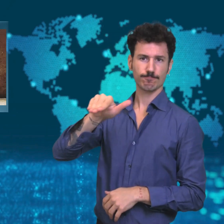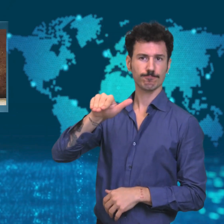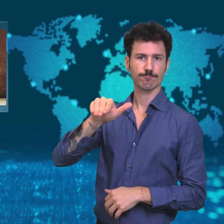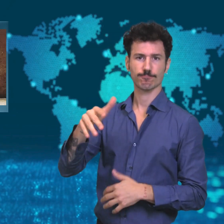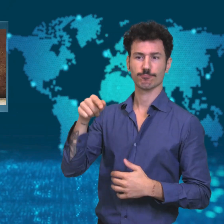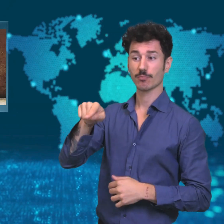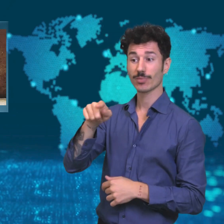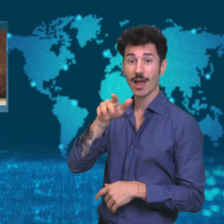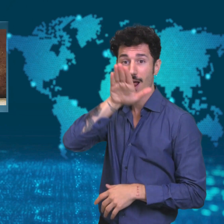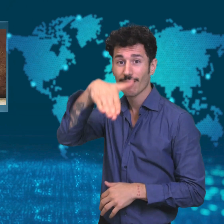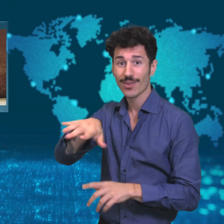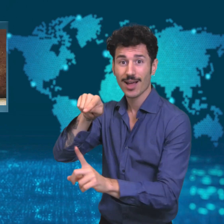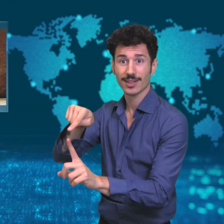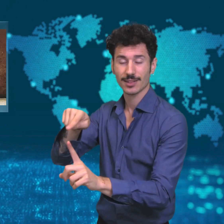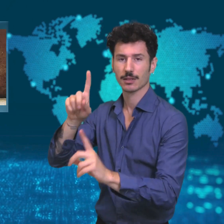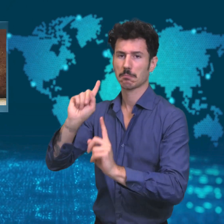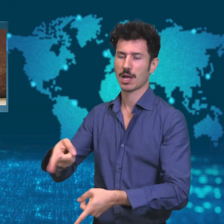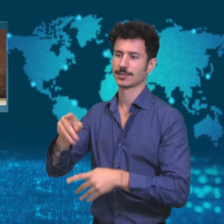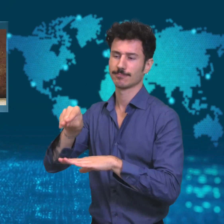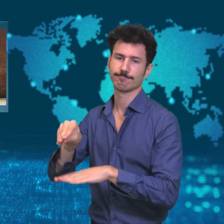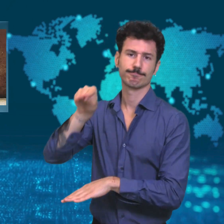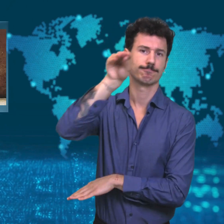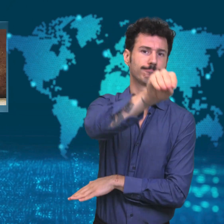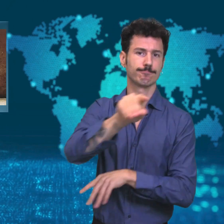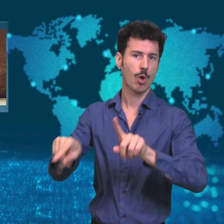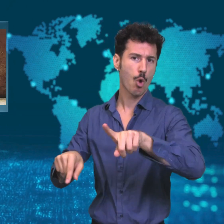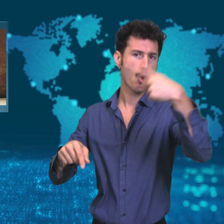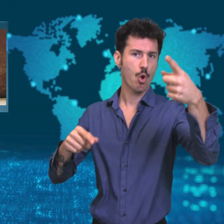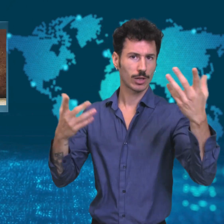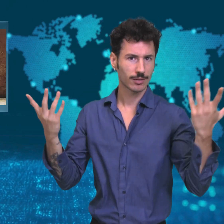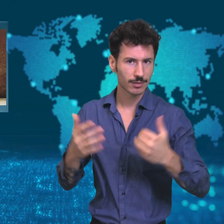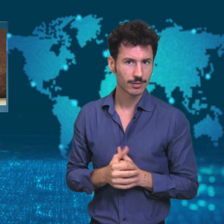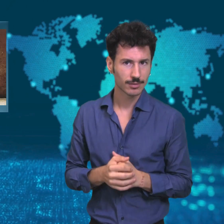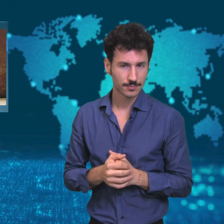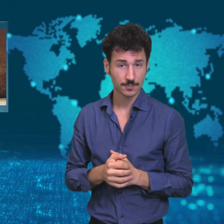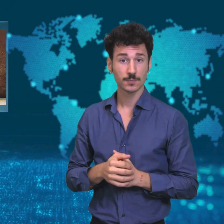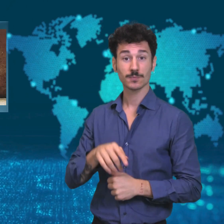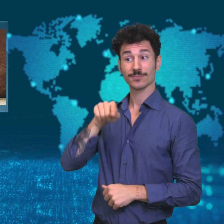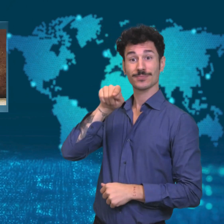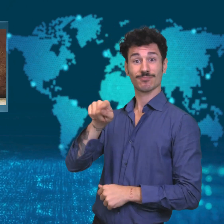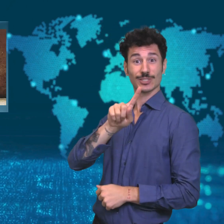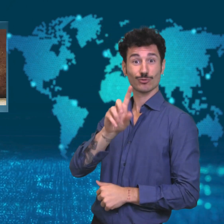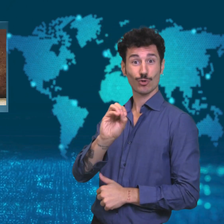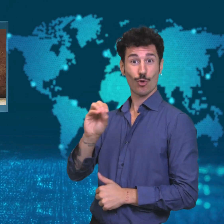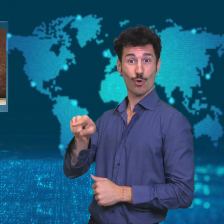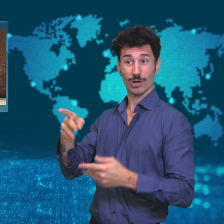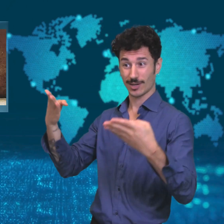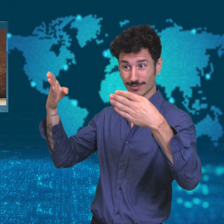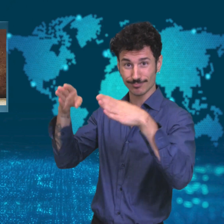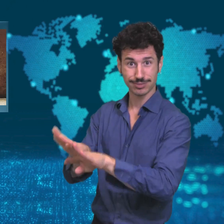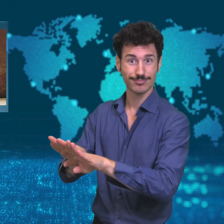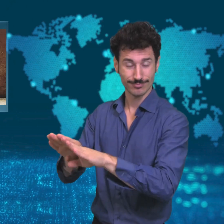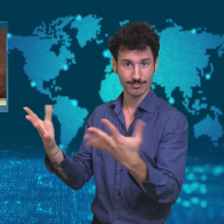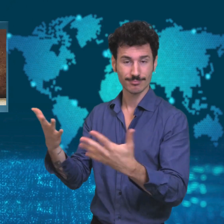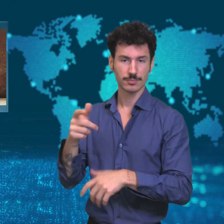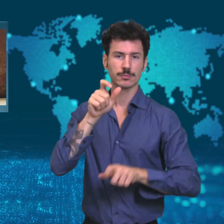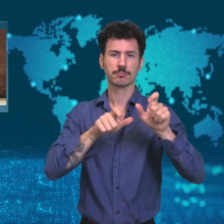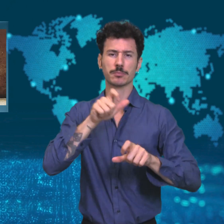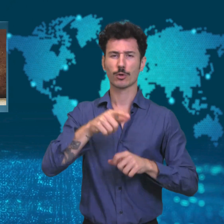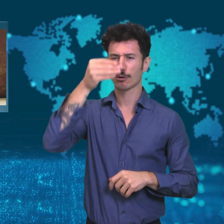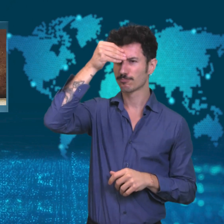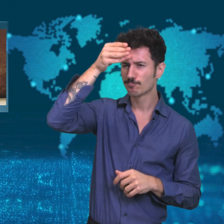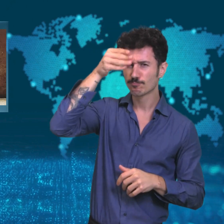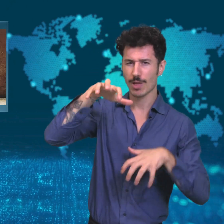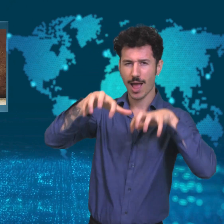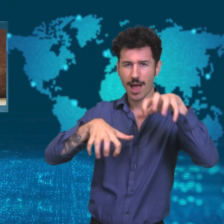When the zoo closed, veterinarians and animal experts knew he had to be moved.